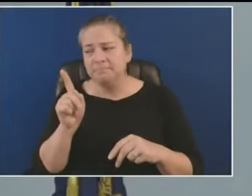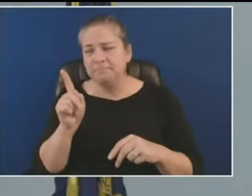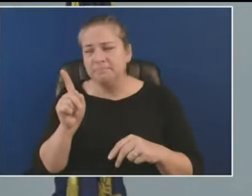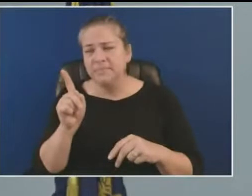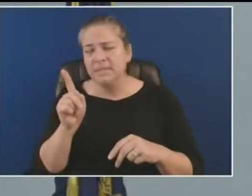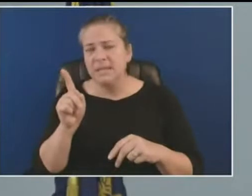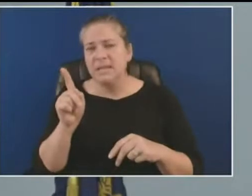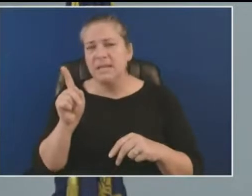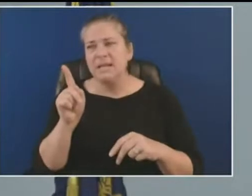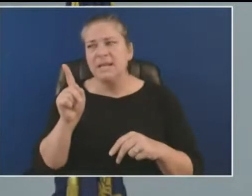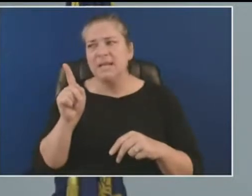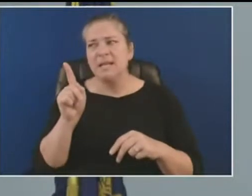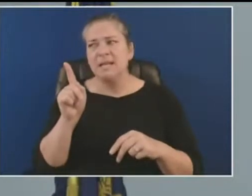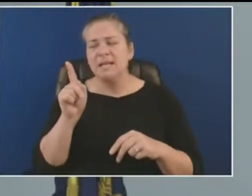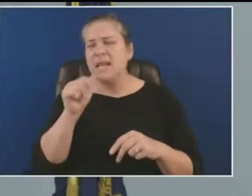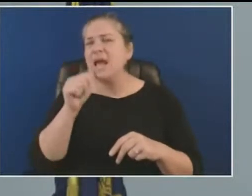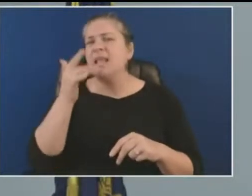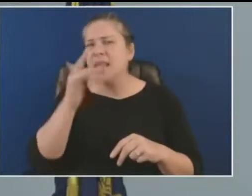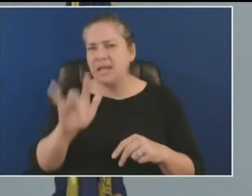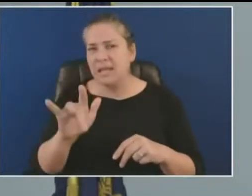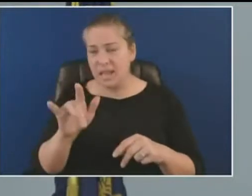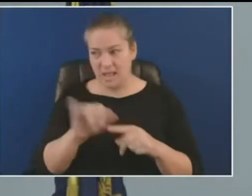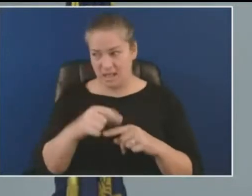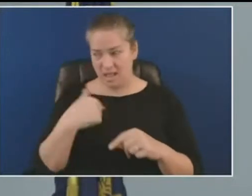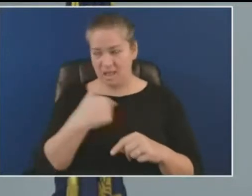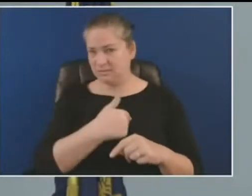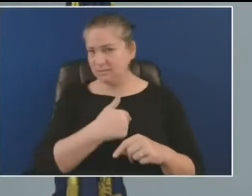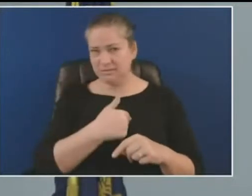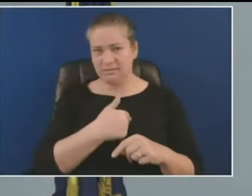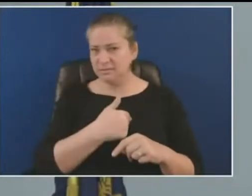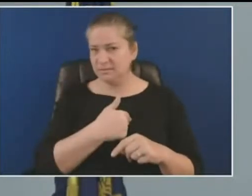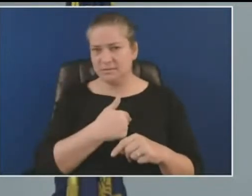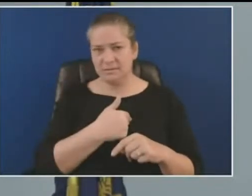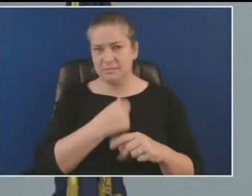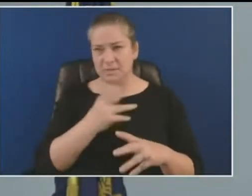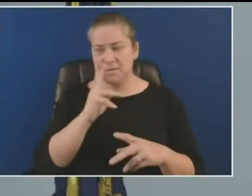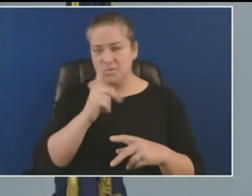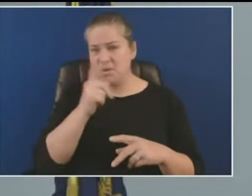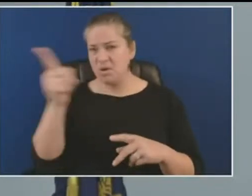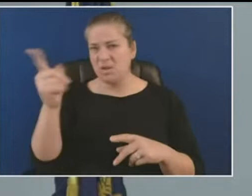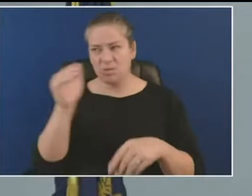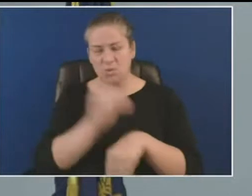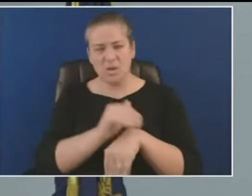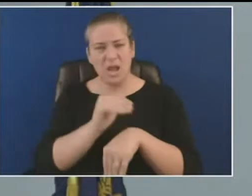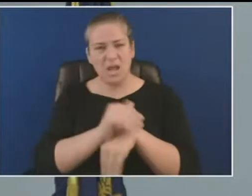There are people who are absolutely. Devastated tonight, keep those keep all those people in